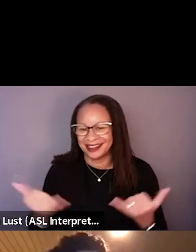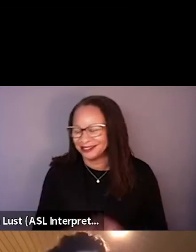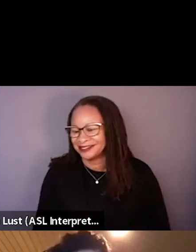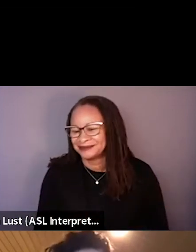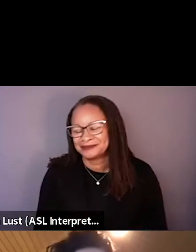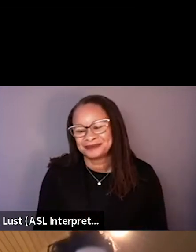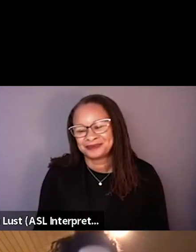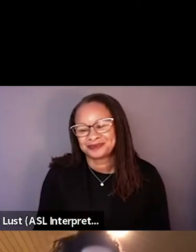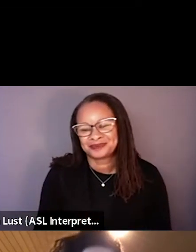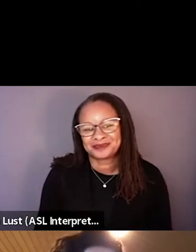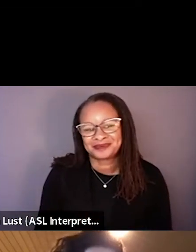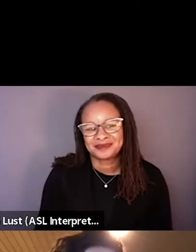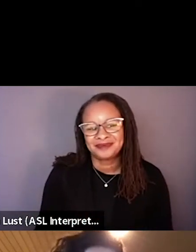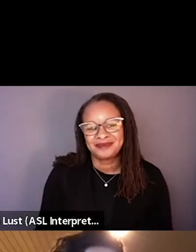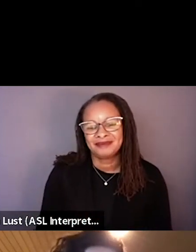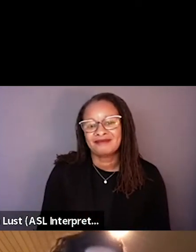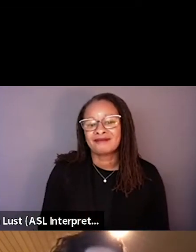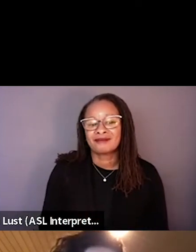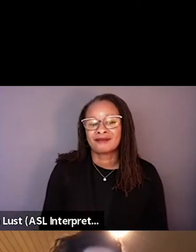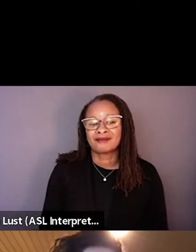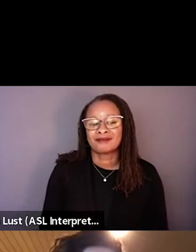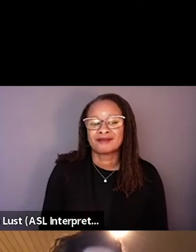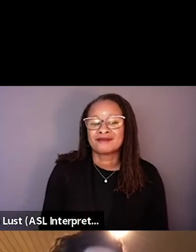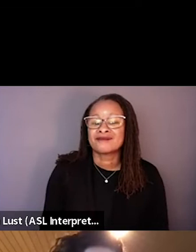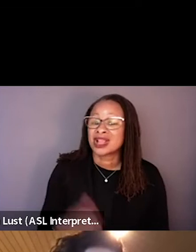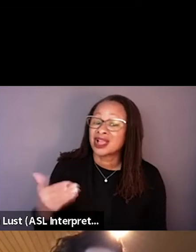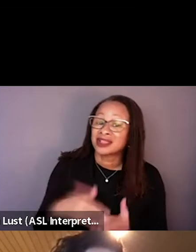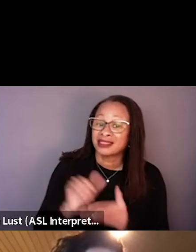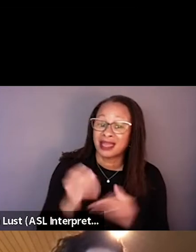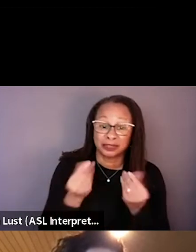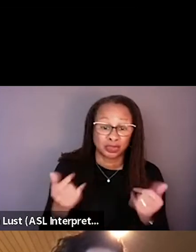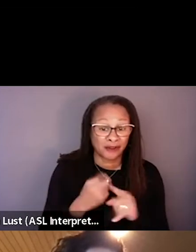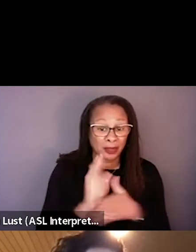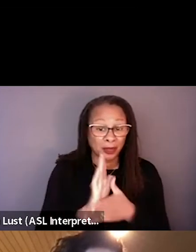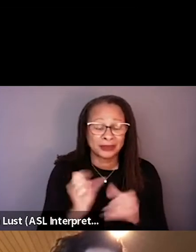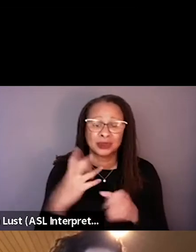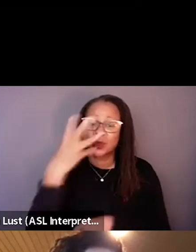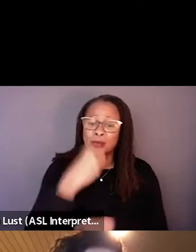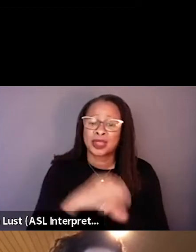I mean, I, I mean, without material it's just, it's so beautiful and the, the story just draws you in.